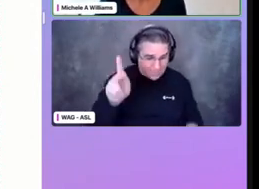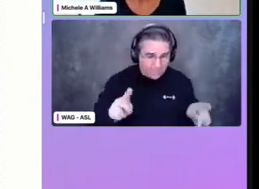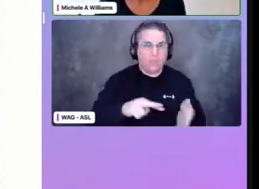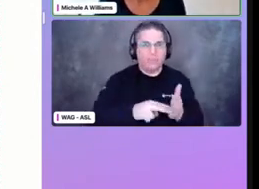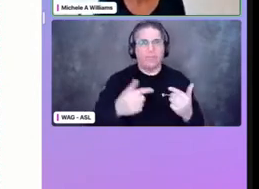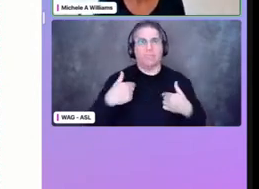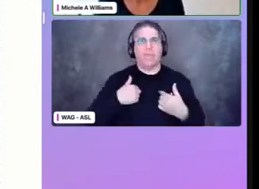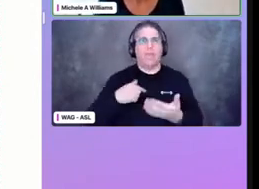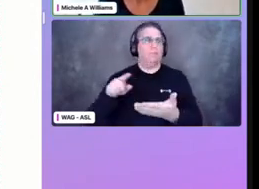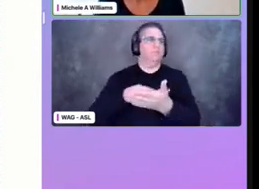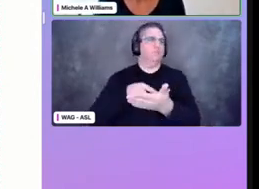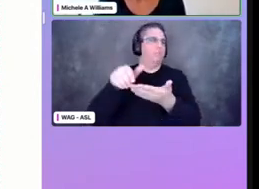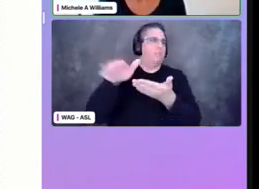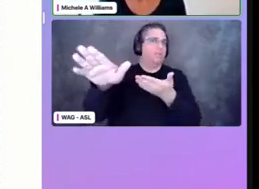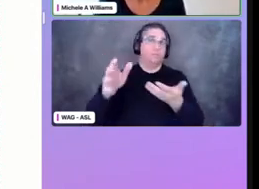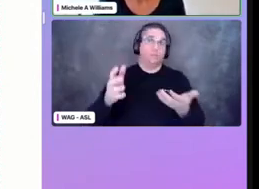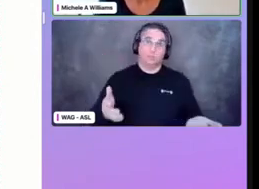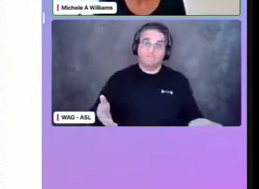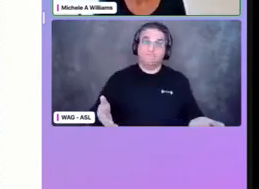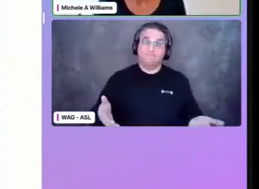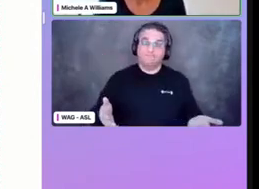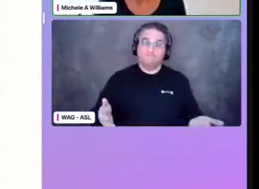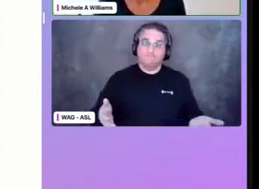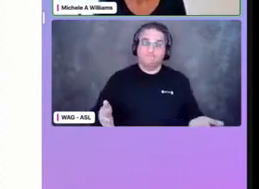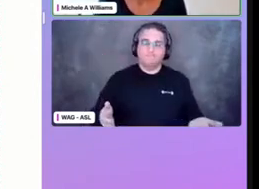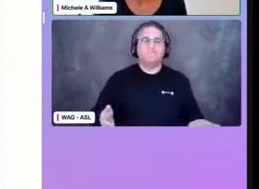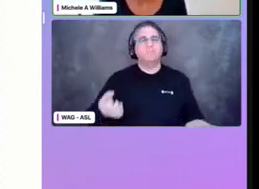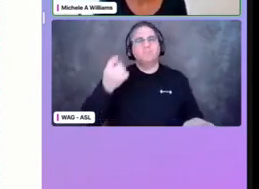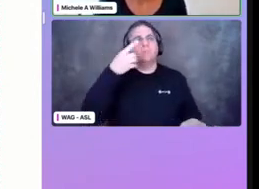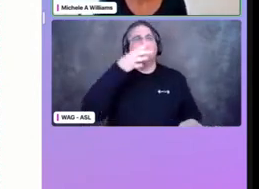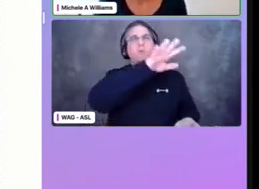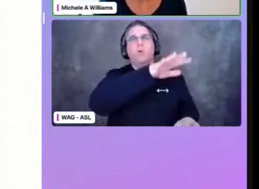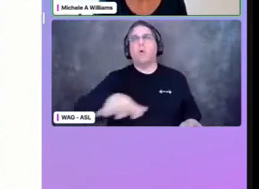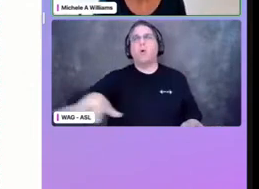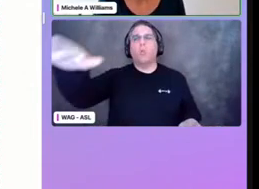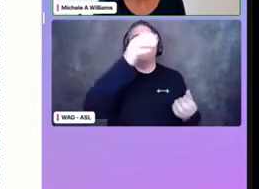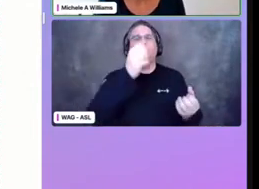discrimination. Now that may sound a little here's harsh, but what I mean. Because